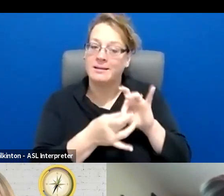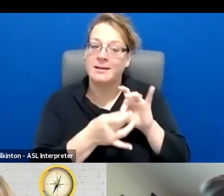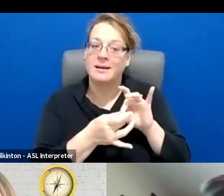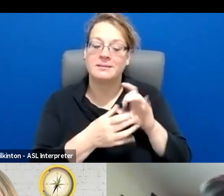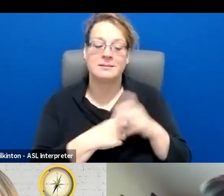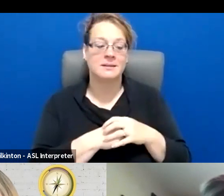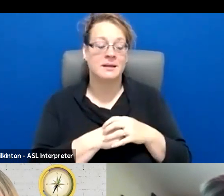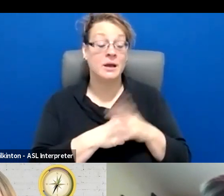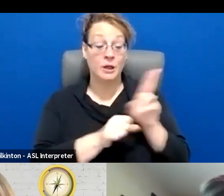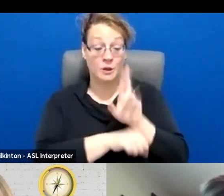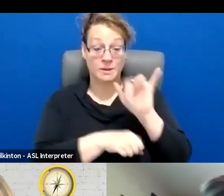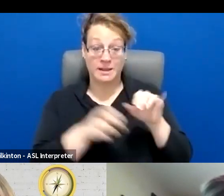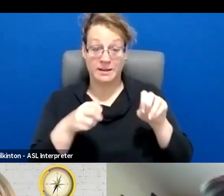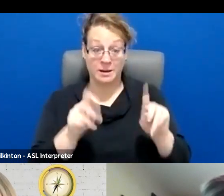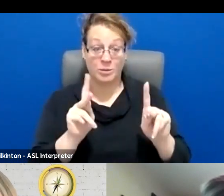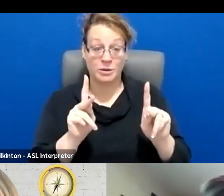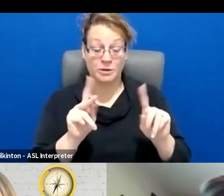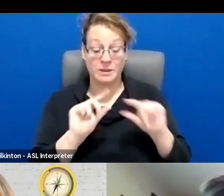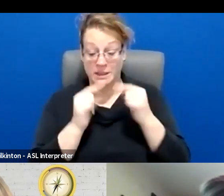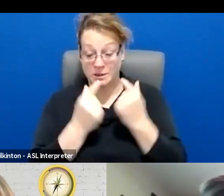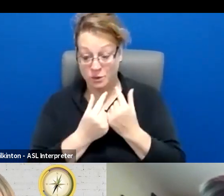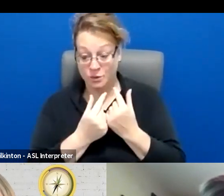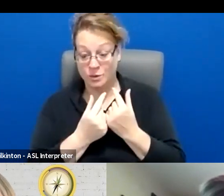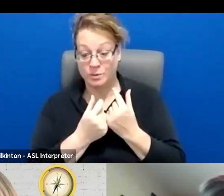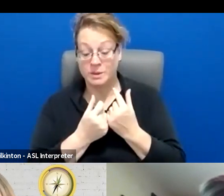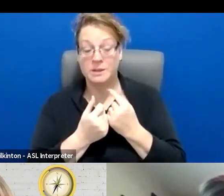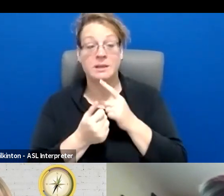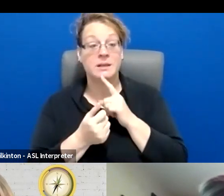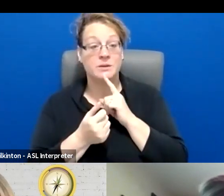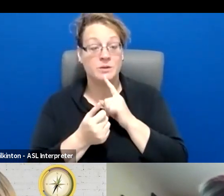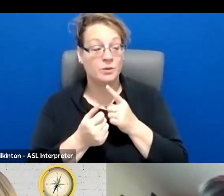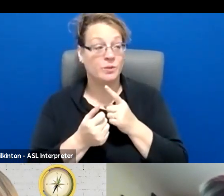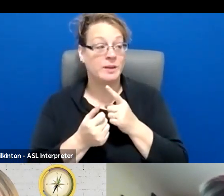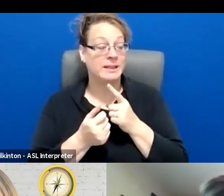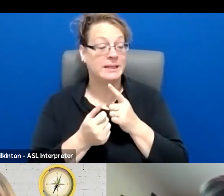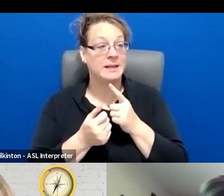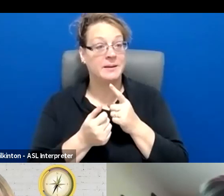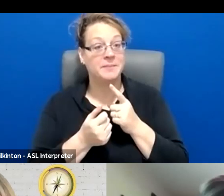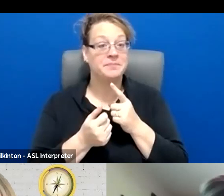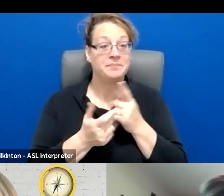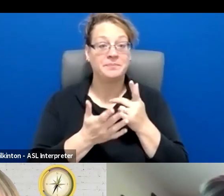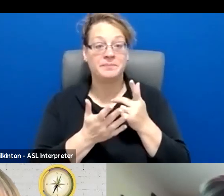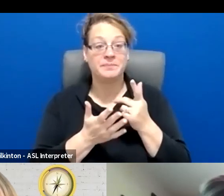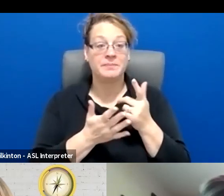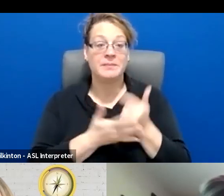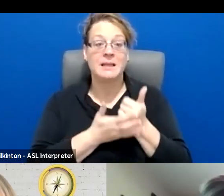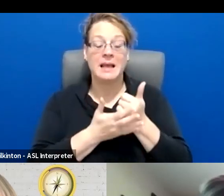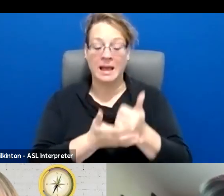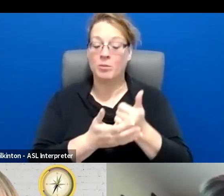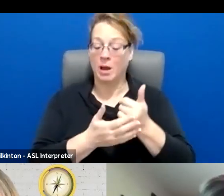And allies.